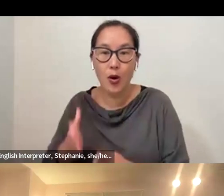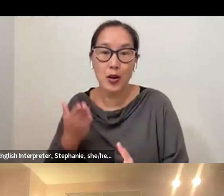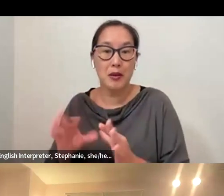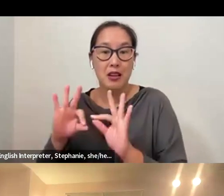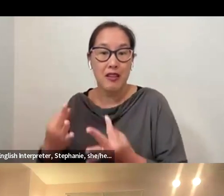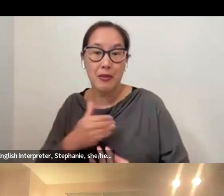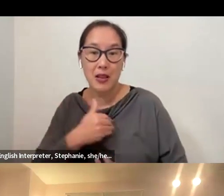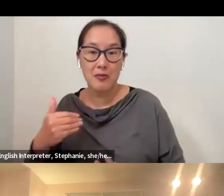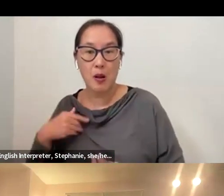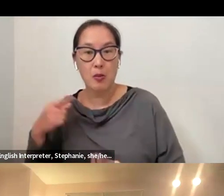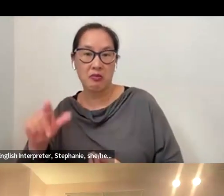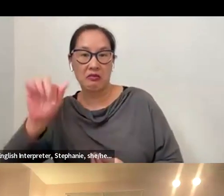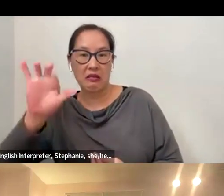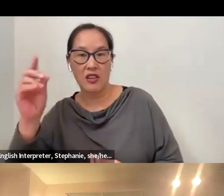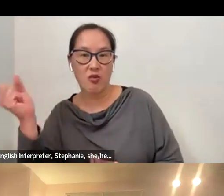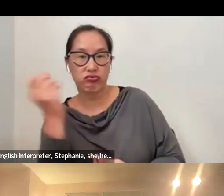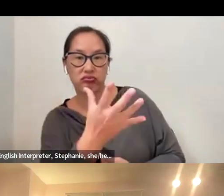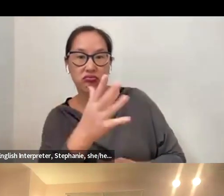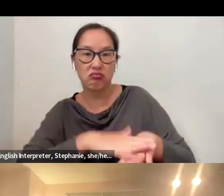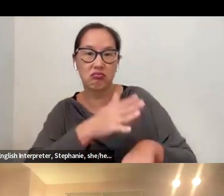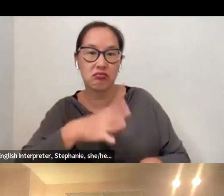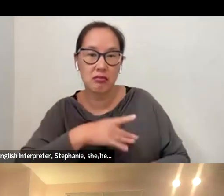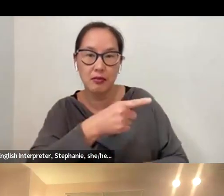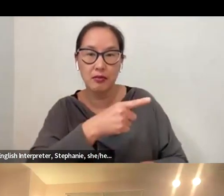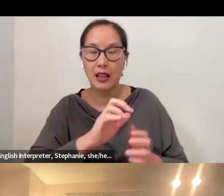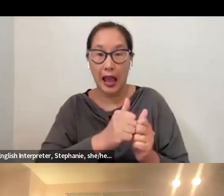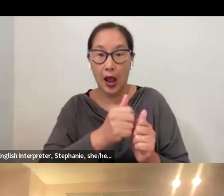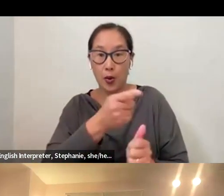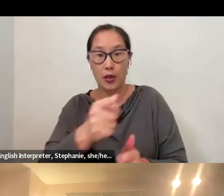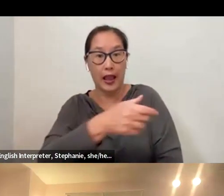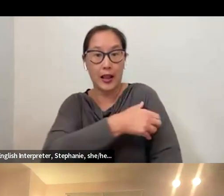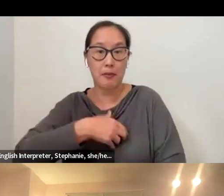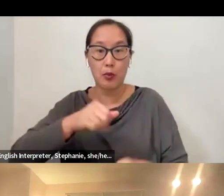and how they empower each other, to go through,